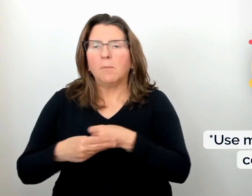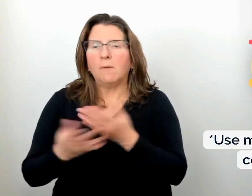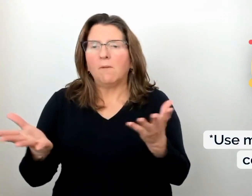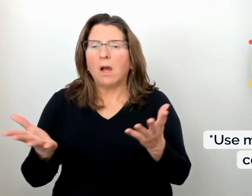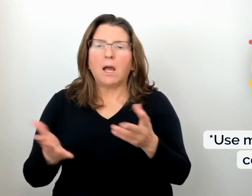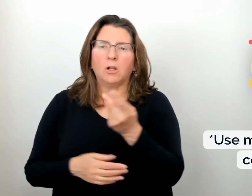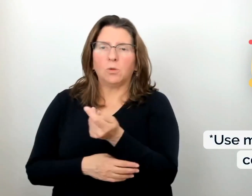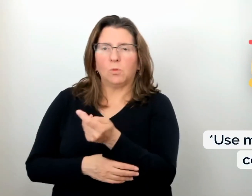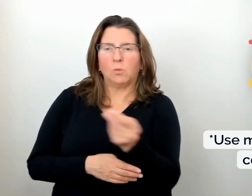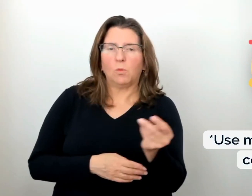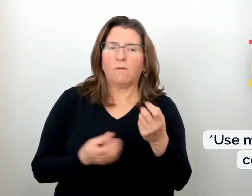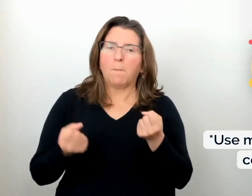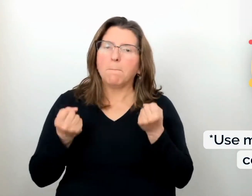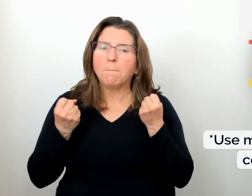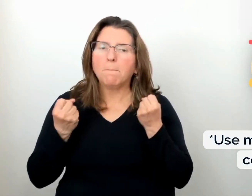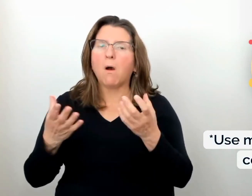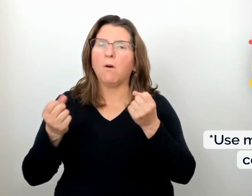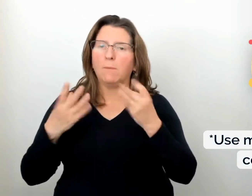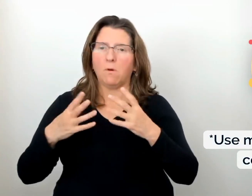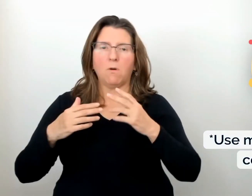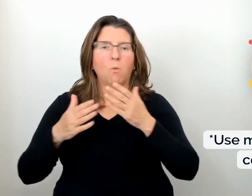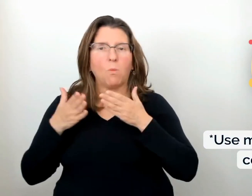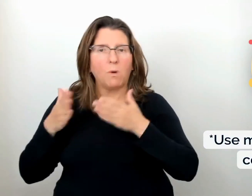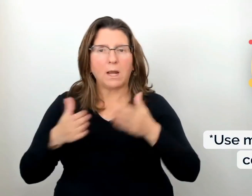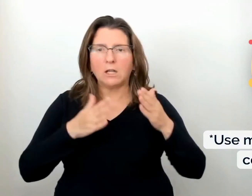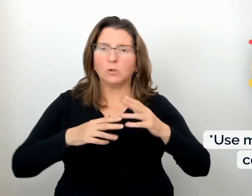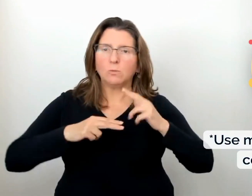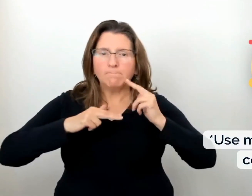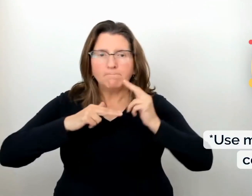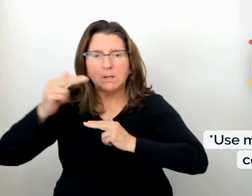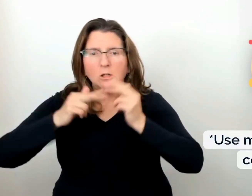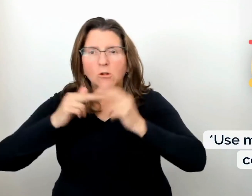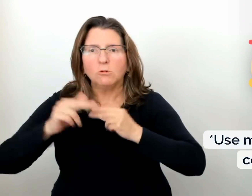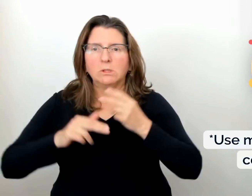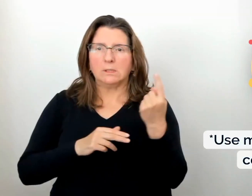Use multiple tools for construction and composition.